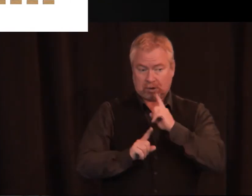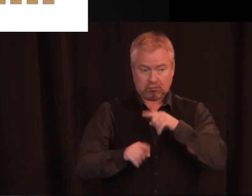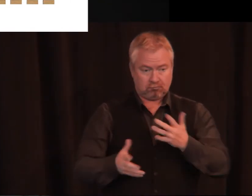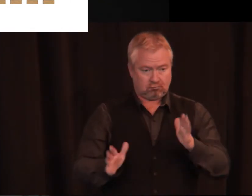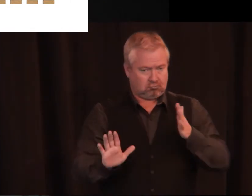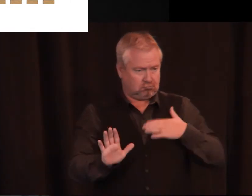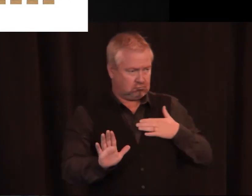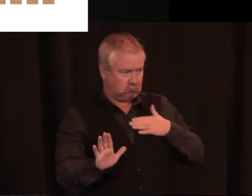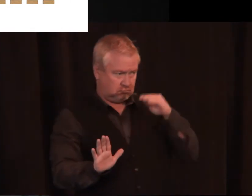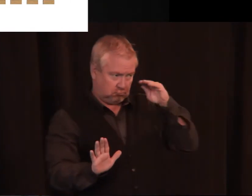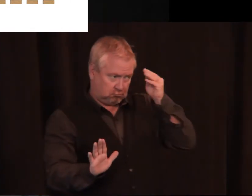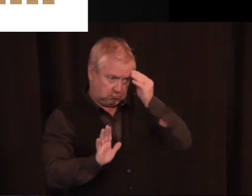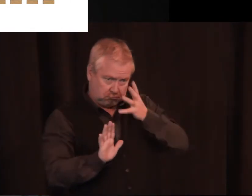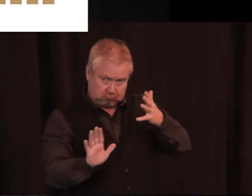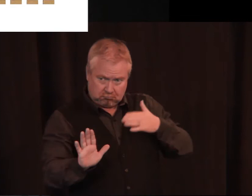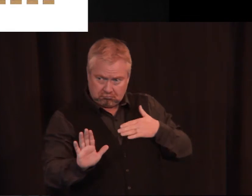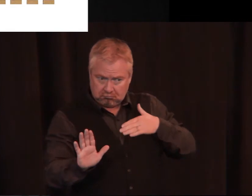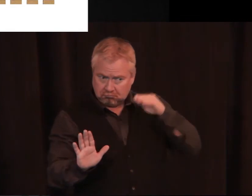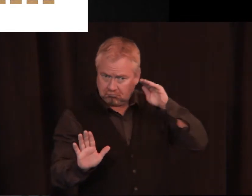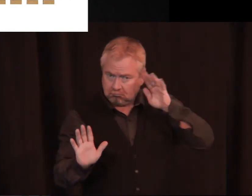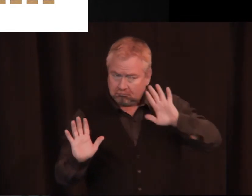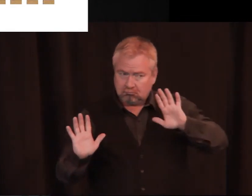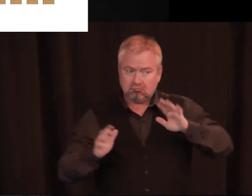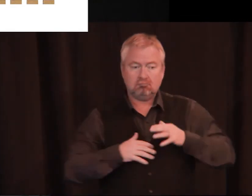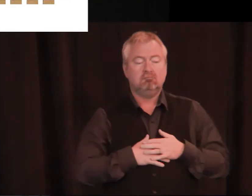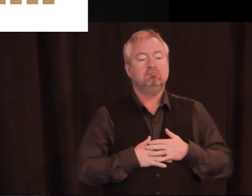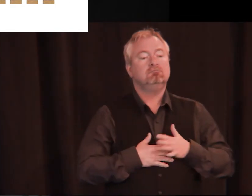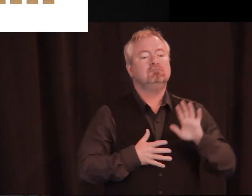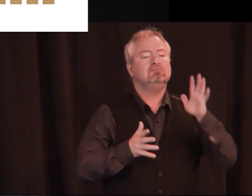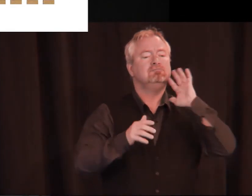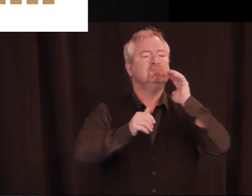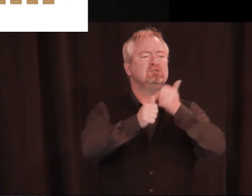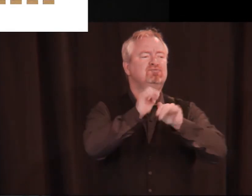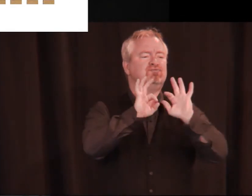but identify -- realizing that each family is unique and being able to talk about,